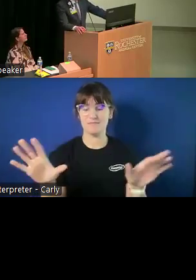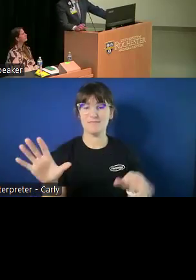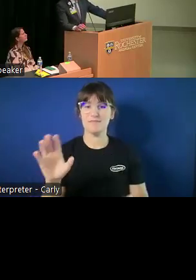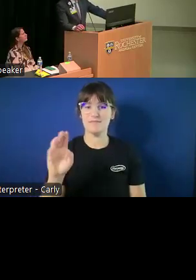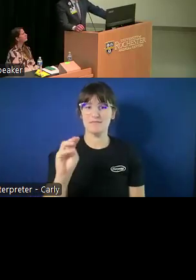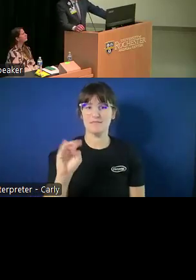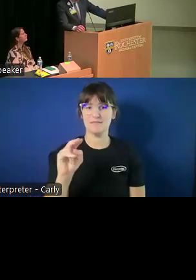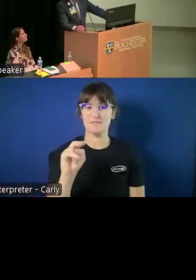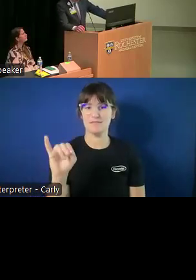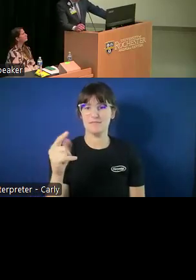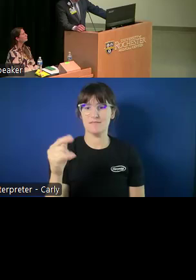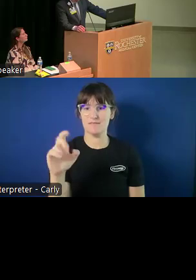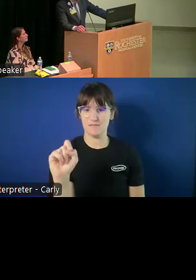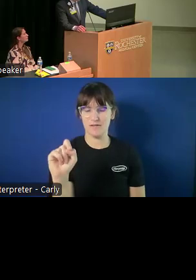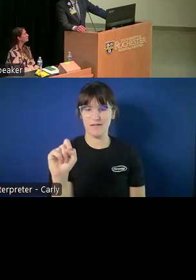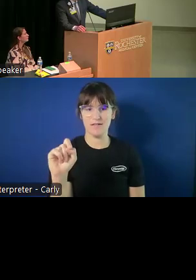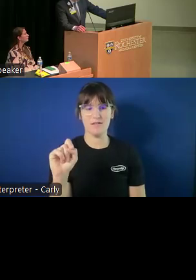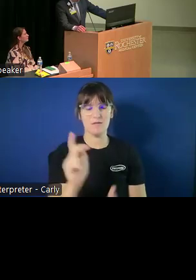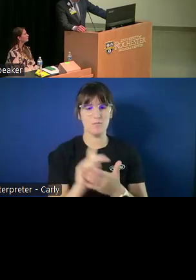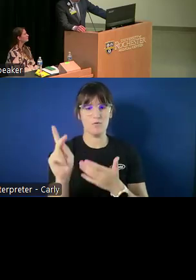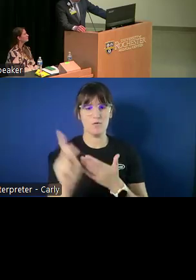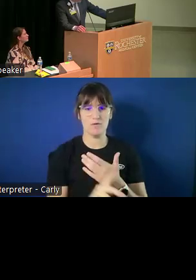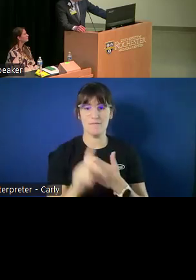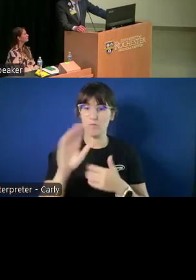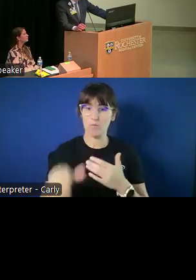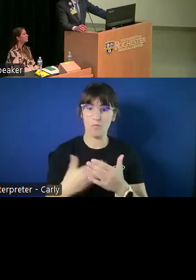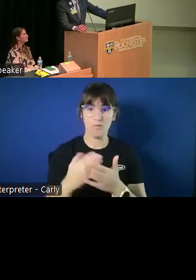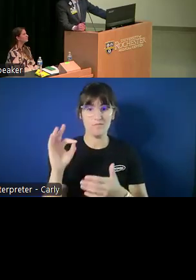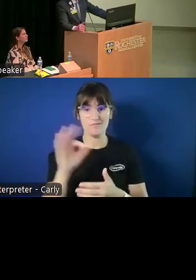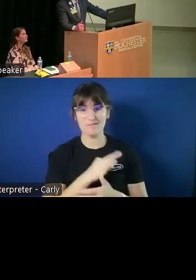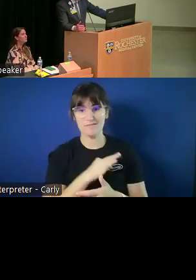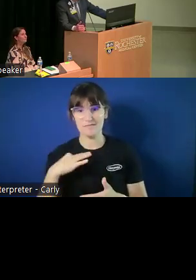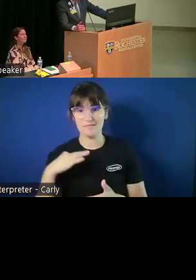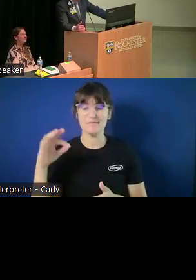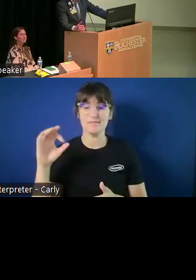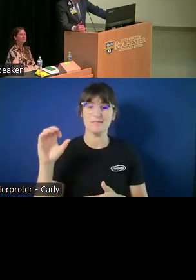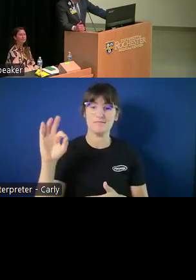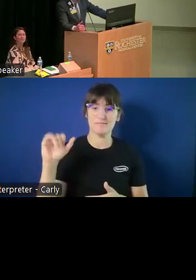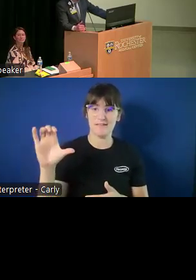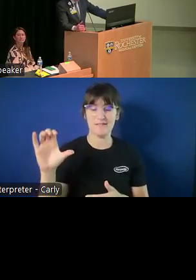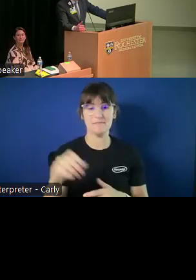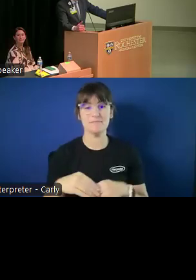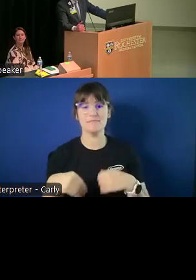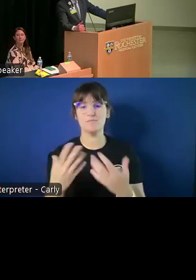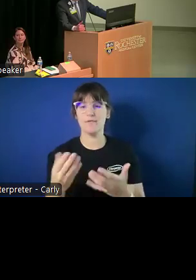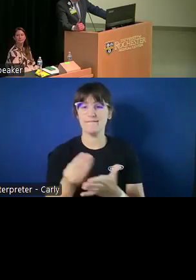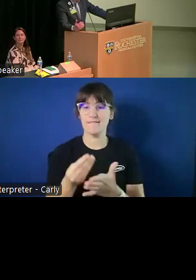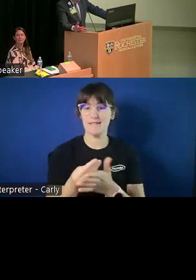open to all faculty staff and learners at URMC the mini grants provide financial awards to the top